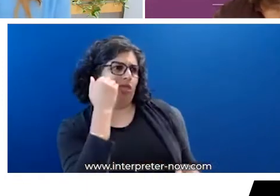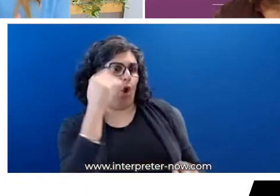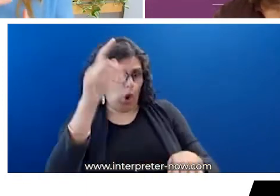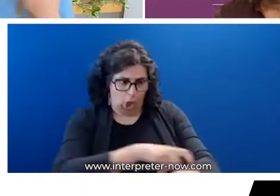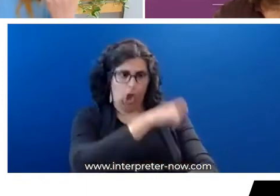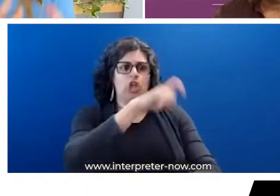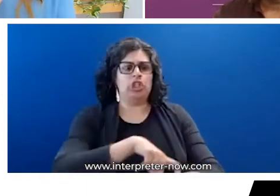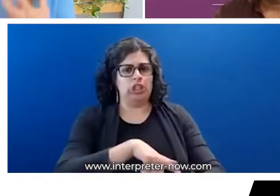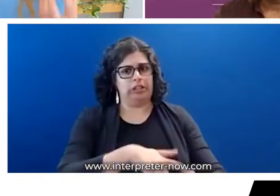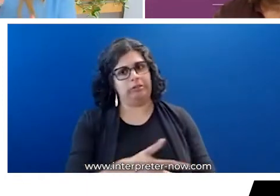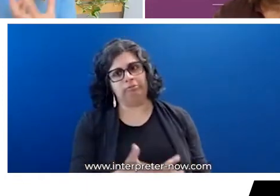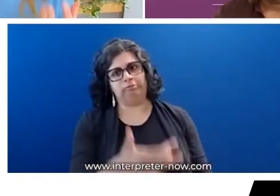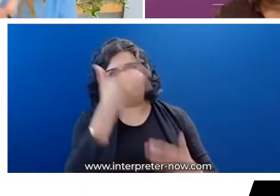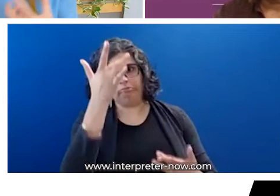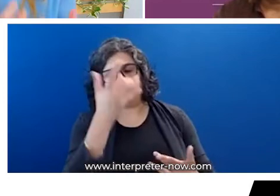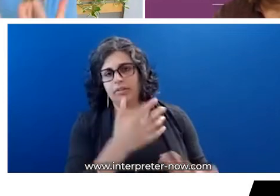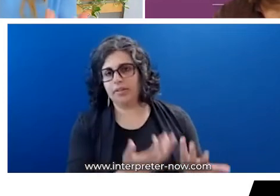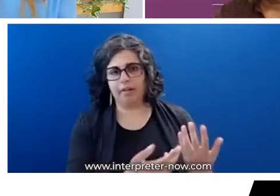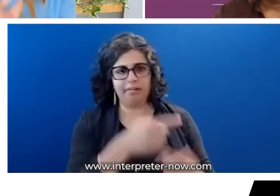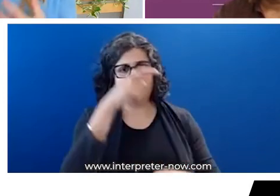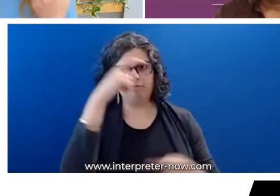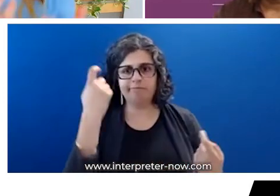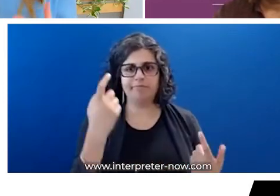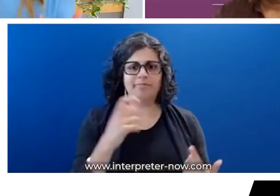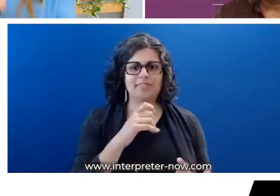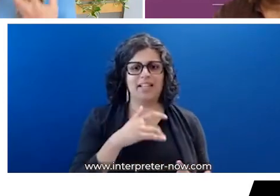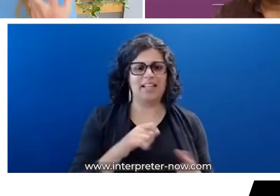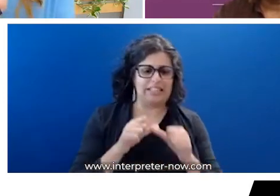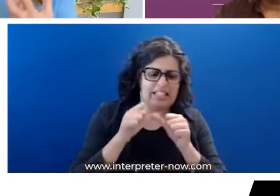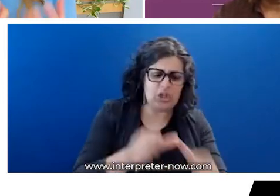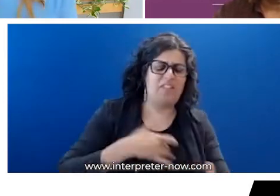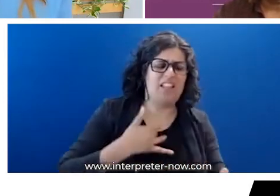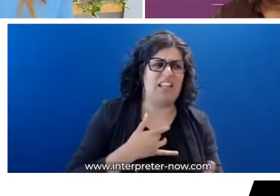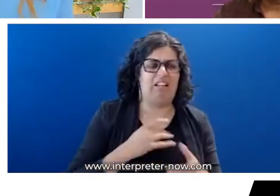of continued feeling of lack of belonging, continued feeling of exclusion.